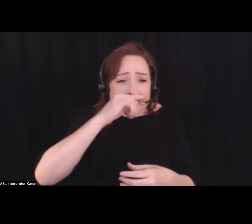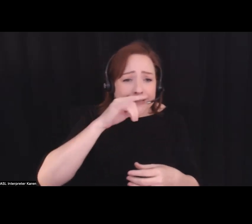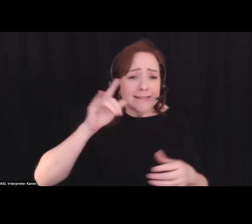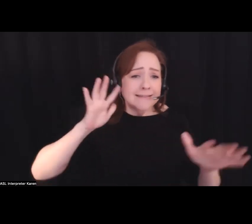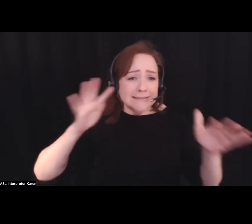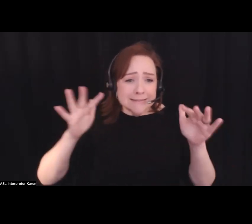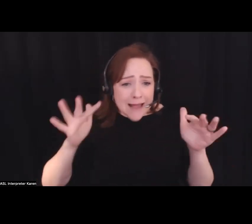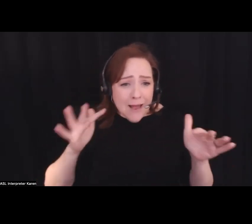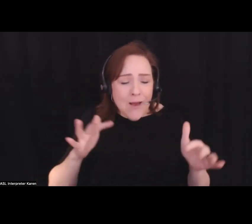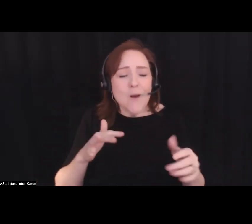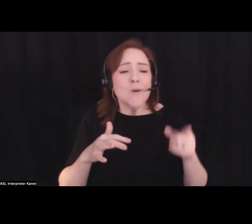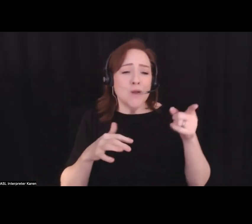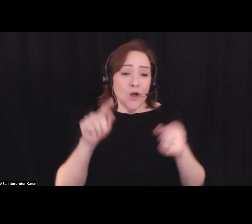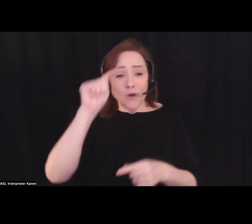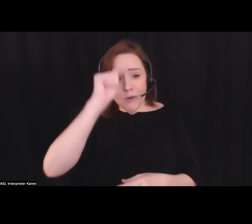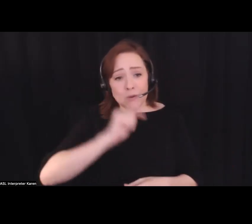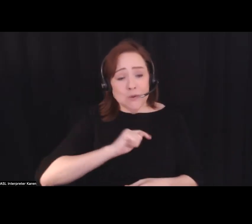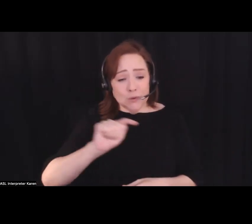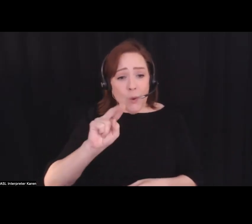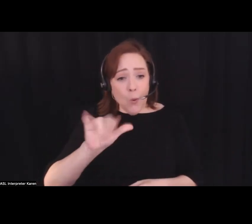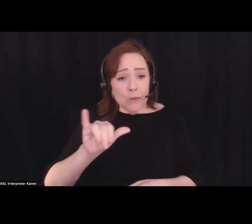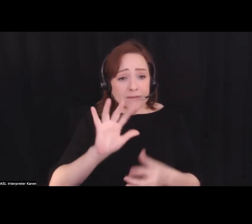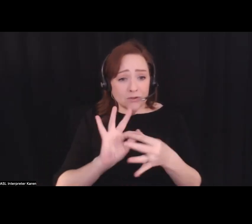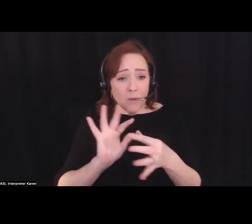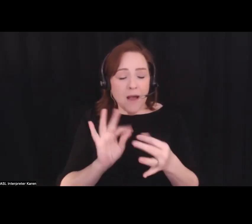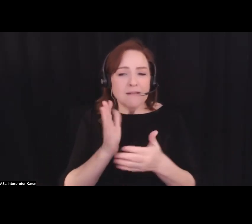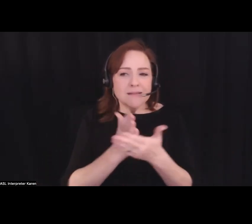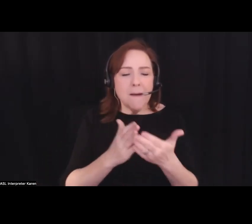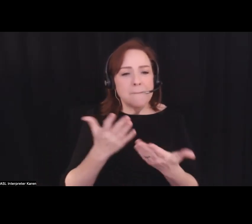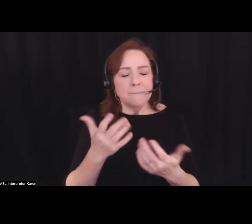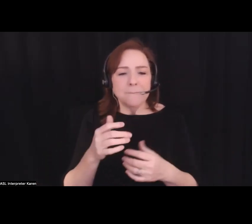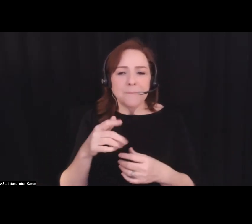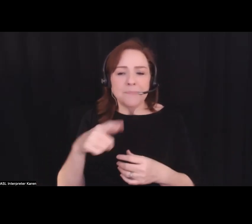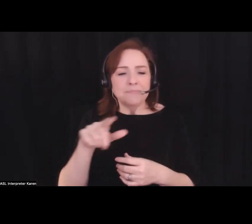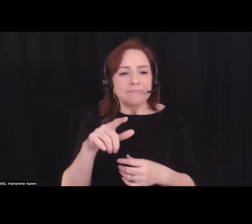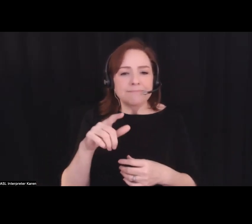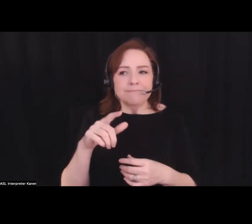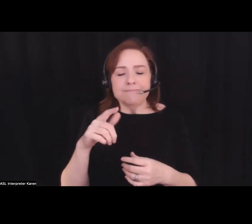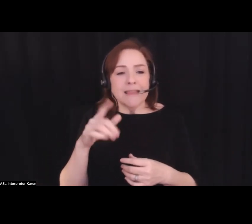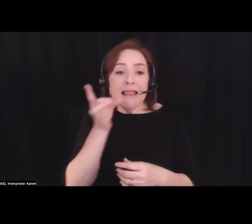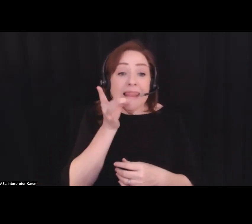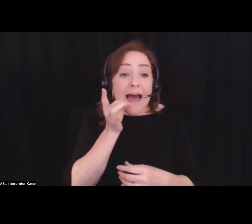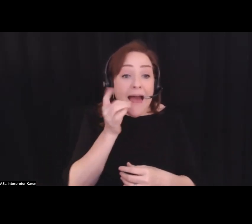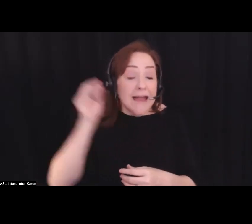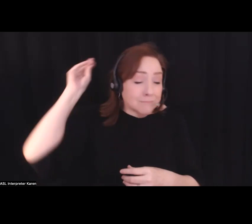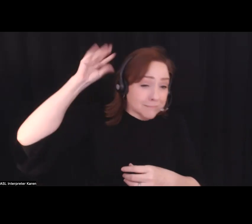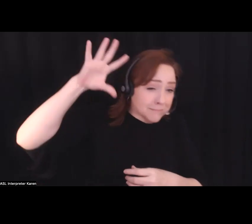Davis has pointed out some of the lighting or even face masks Can interfere with effective